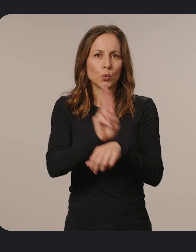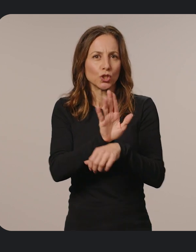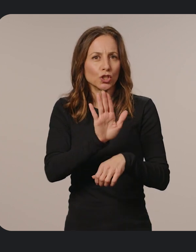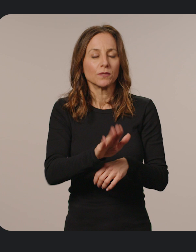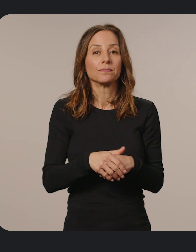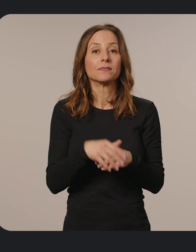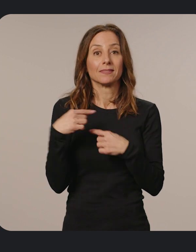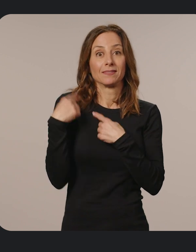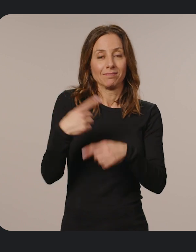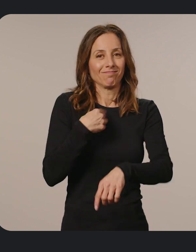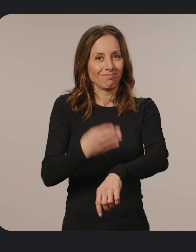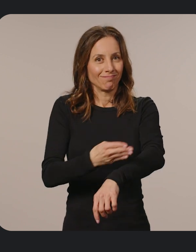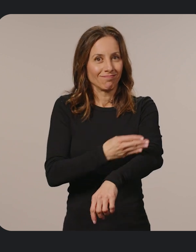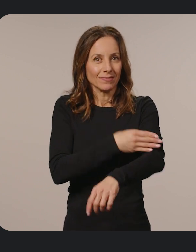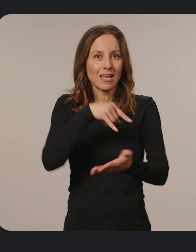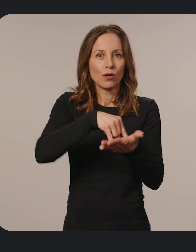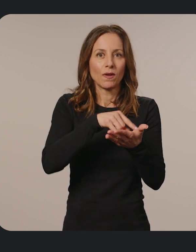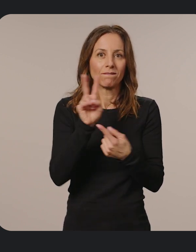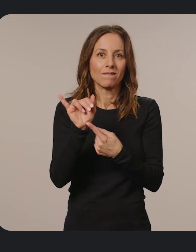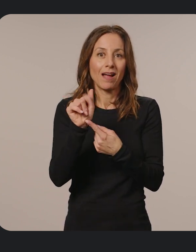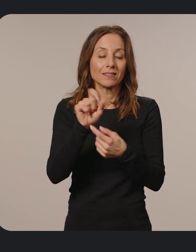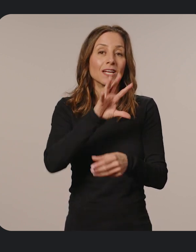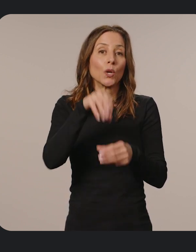Since then we have made further improvements in Android vitals,